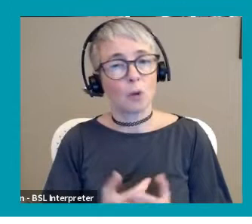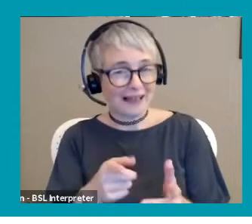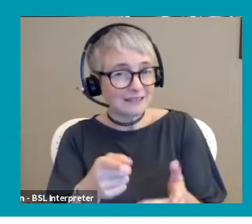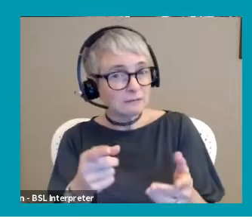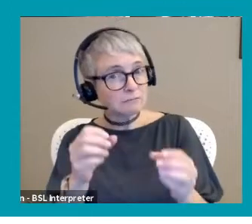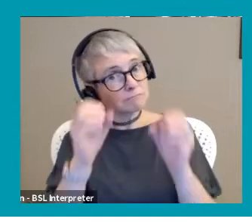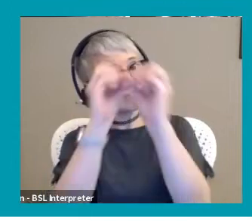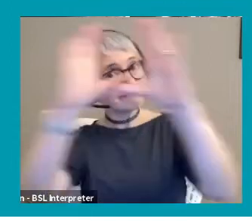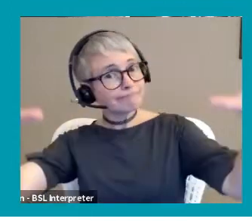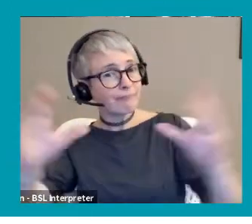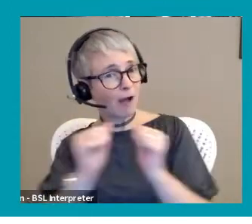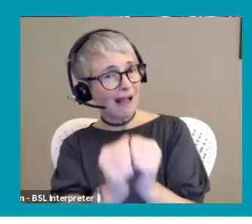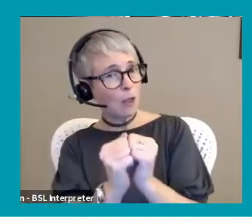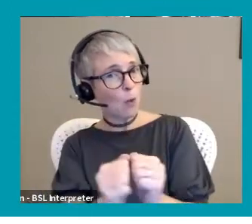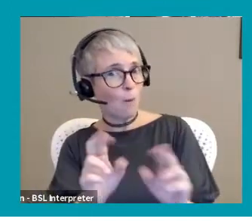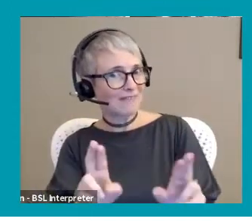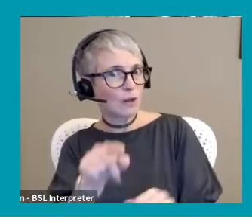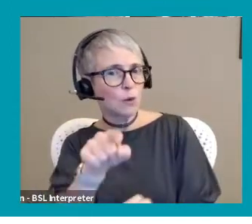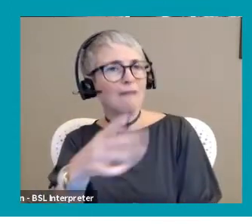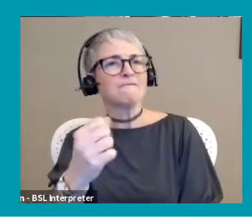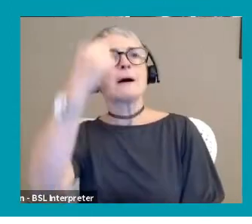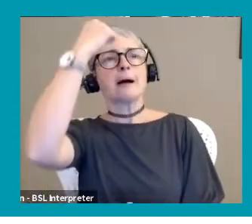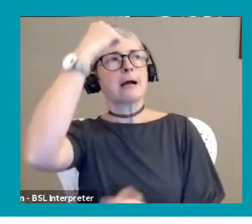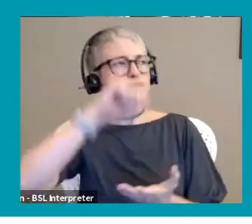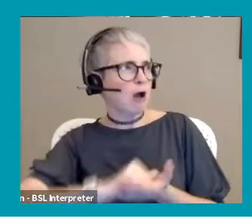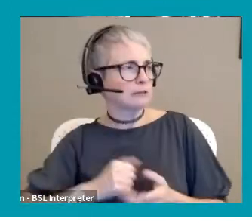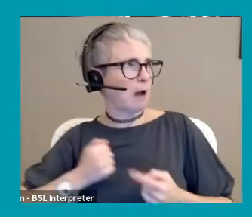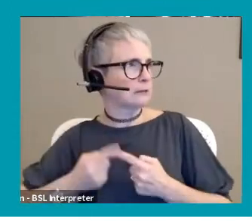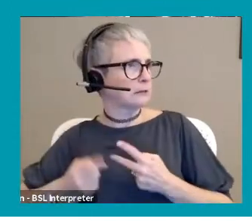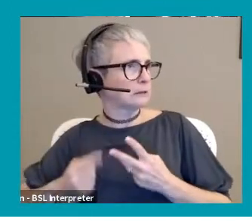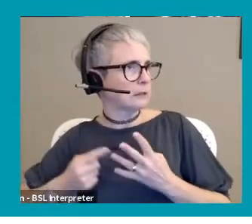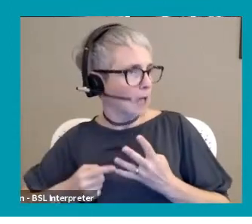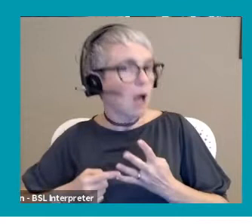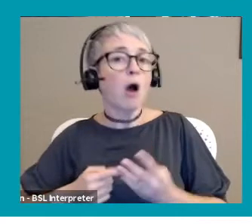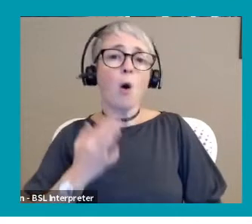stage right because when you are then sifting through jobs or searching on